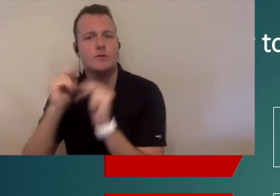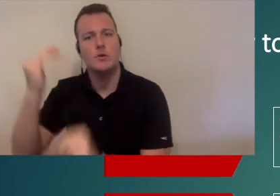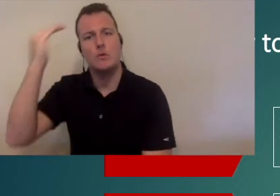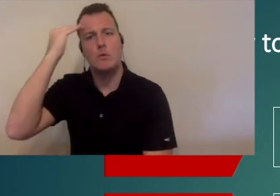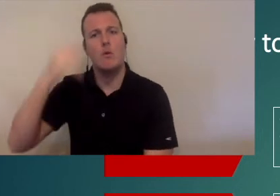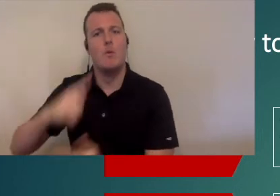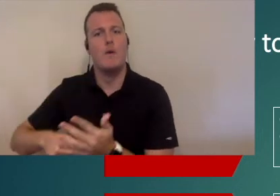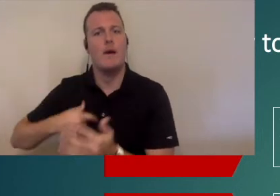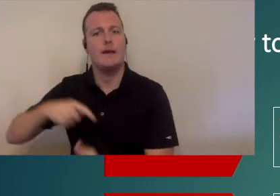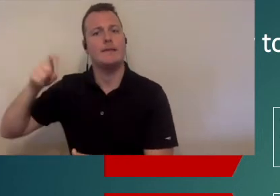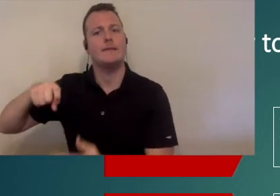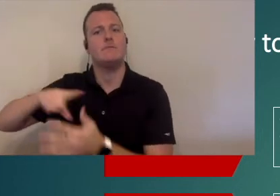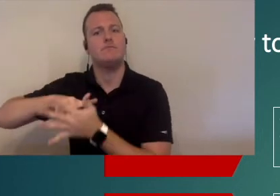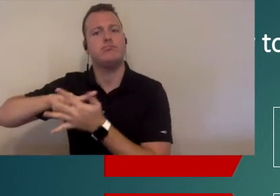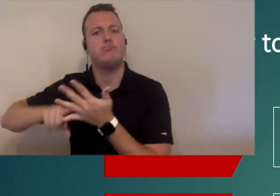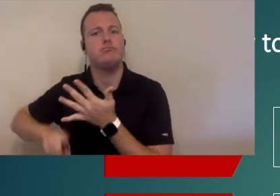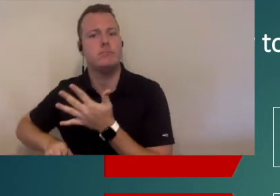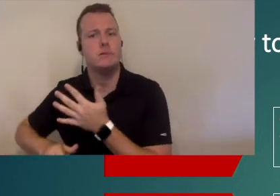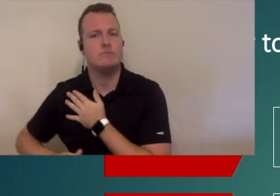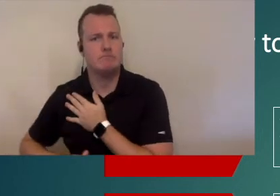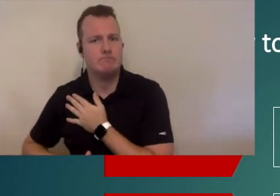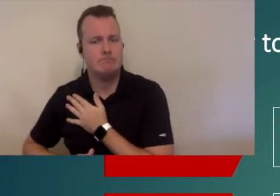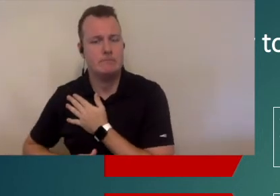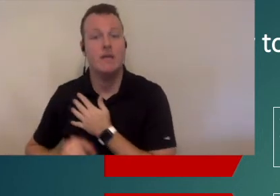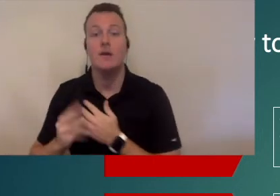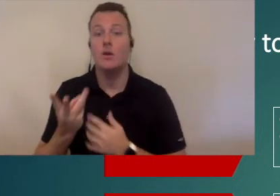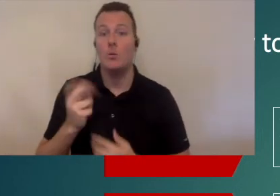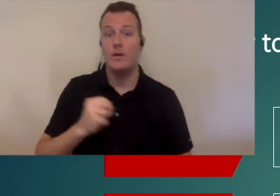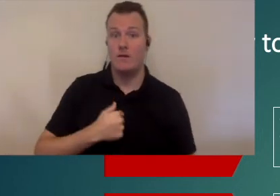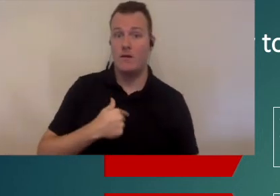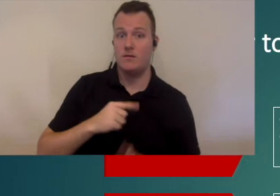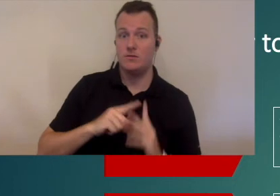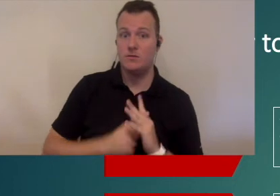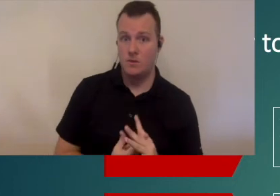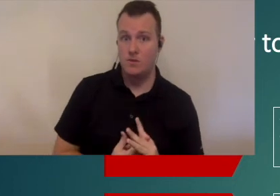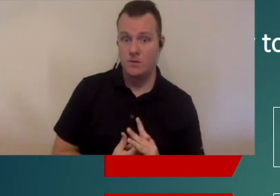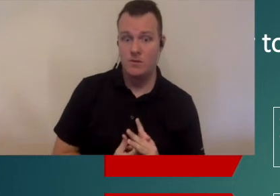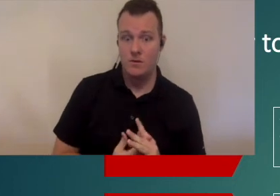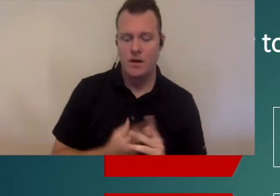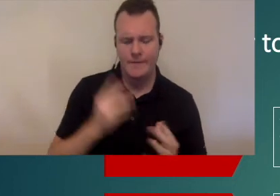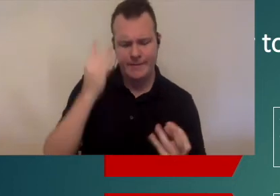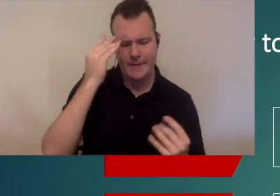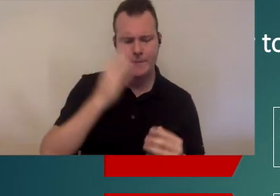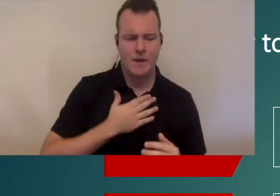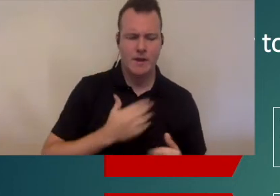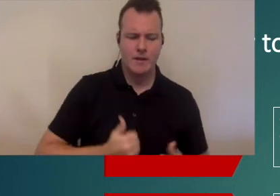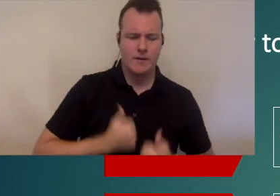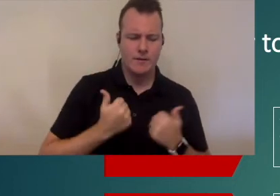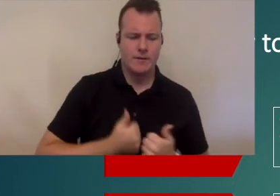need. When I first started out, I looked at what are my costs to live, like what